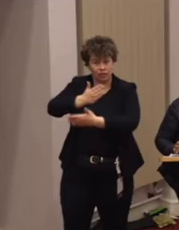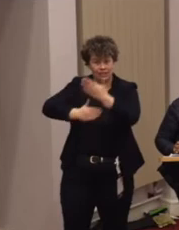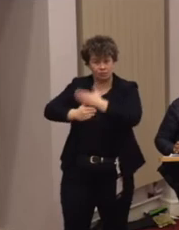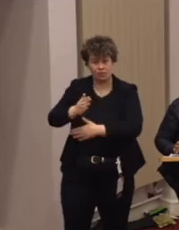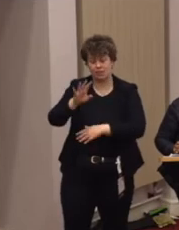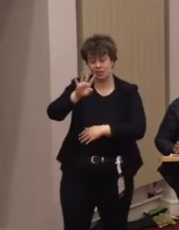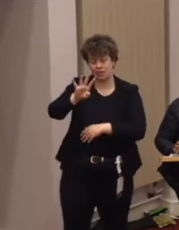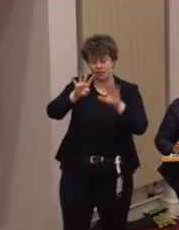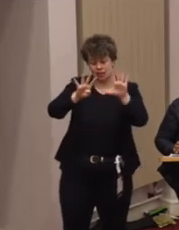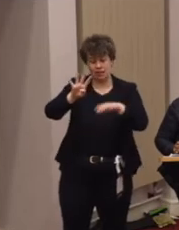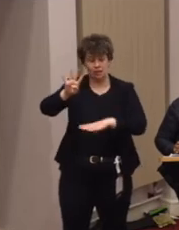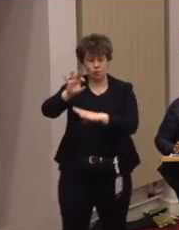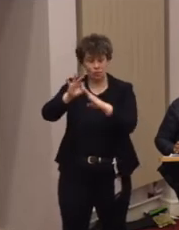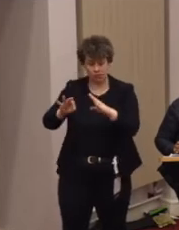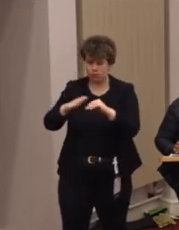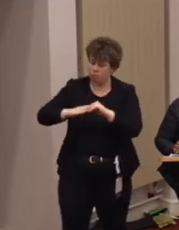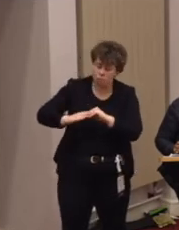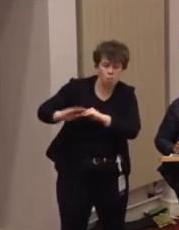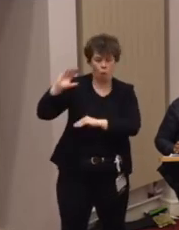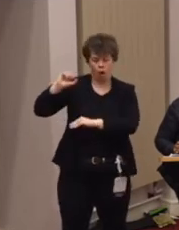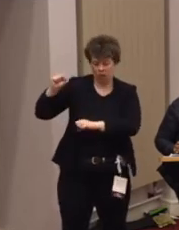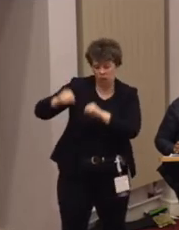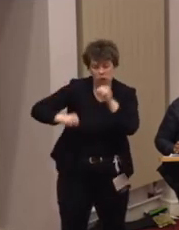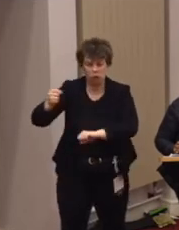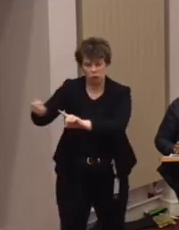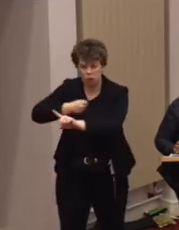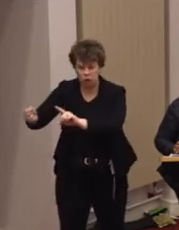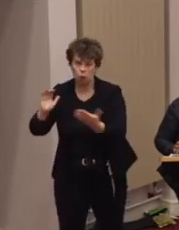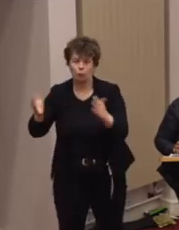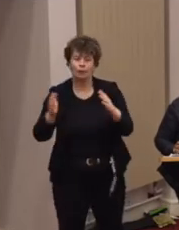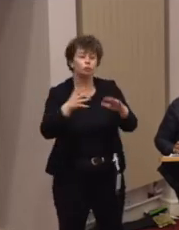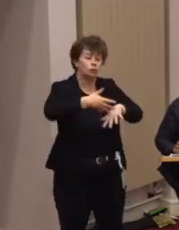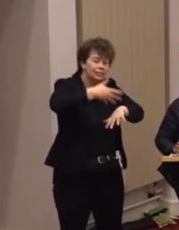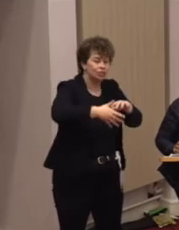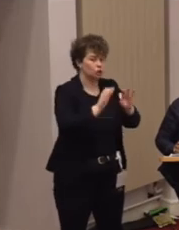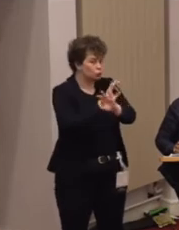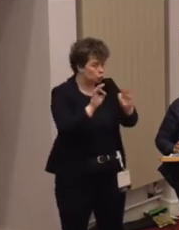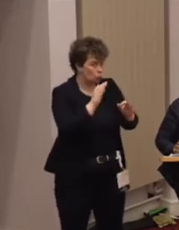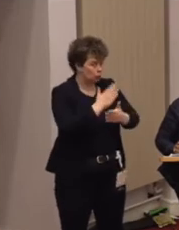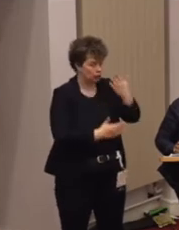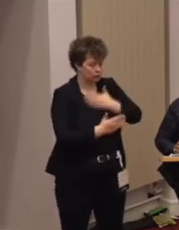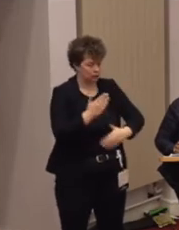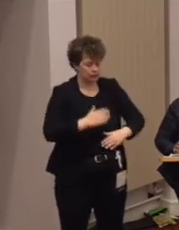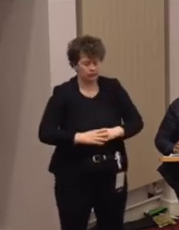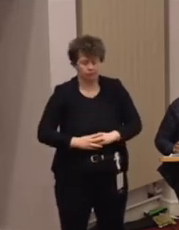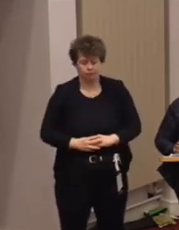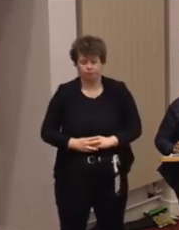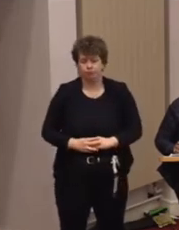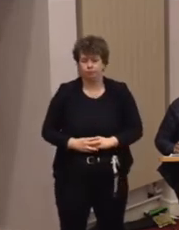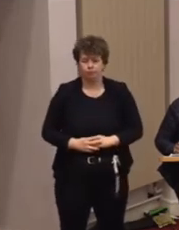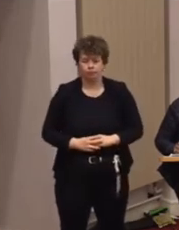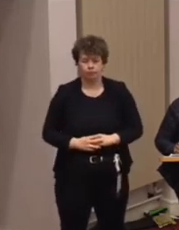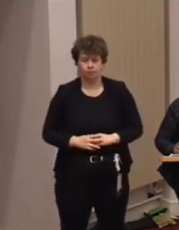to more violence than their counterparts without disabilities. 76.90 per cent indigenous women